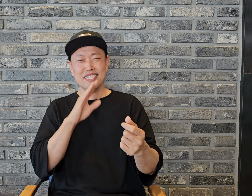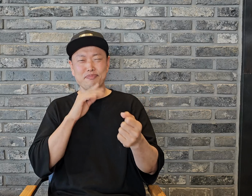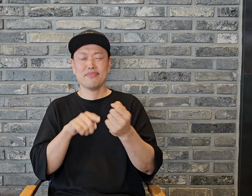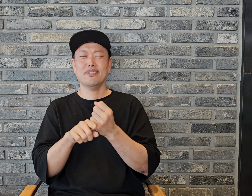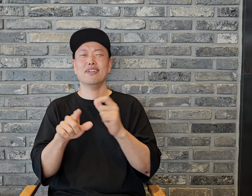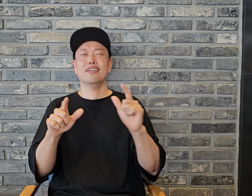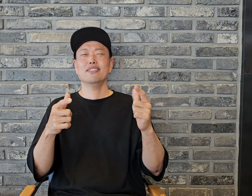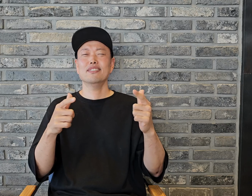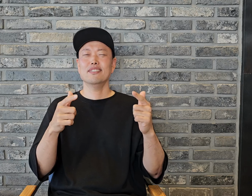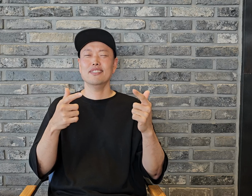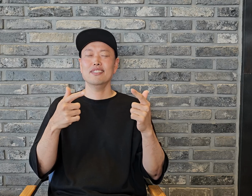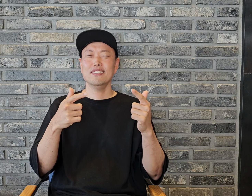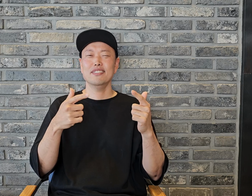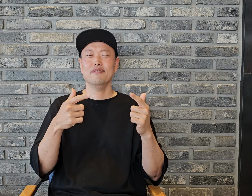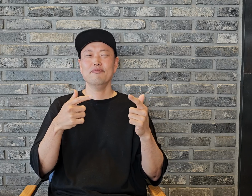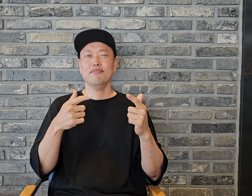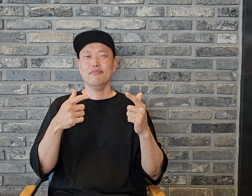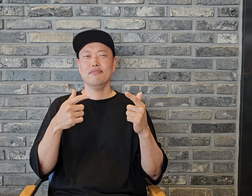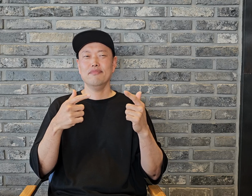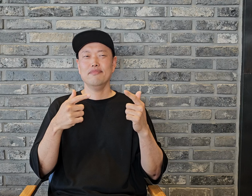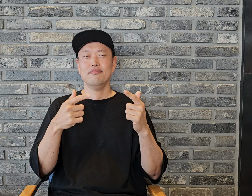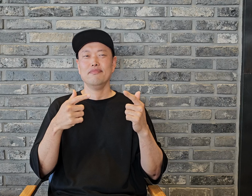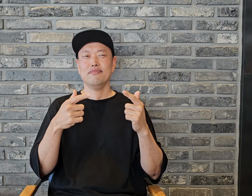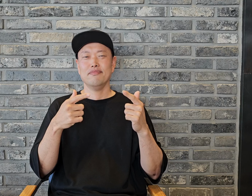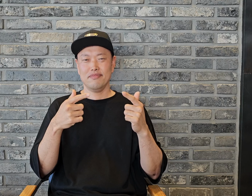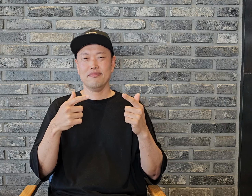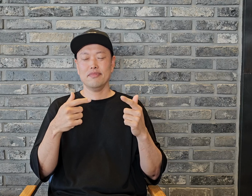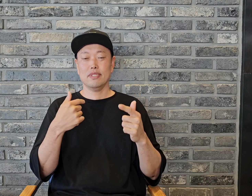I didn't mean that, but